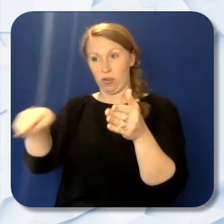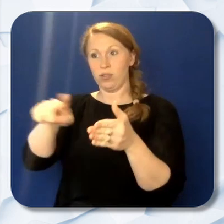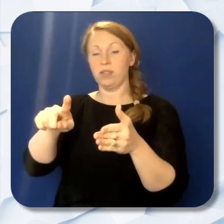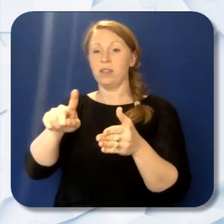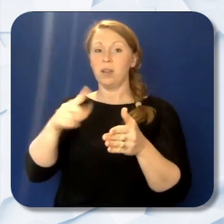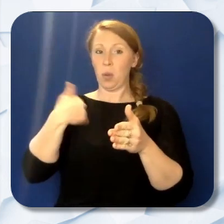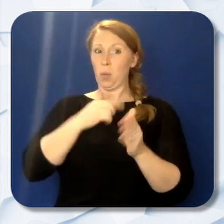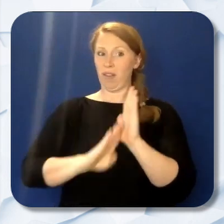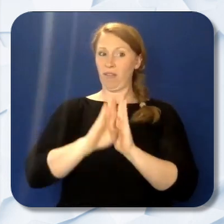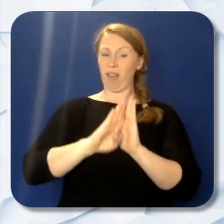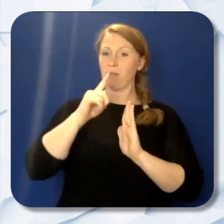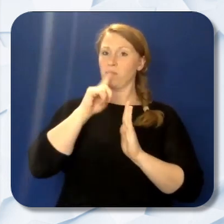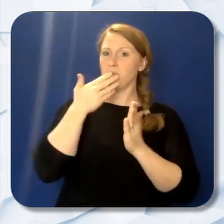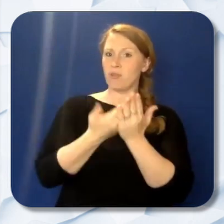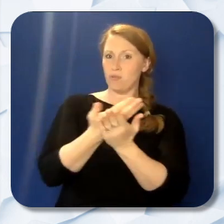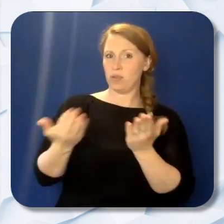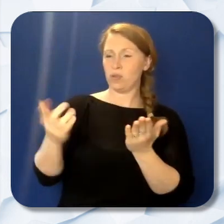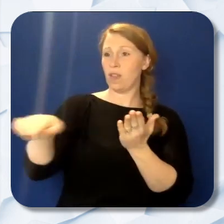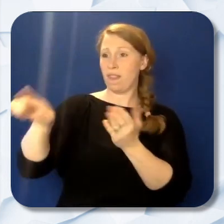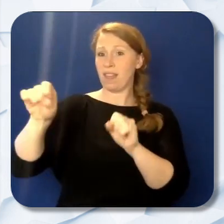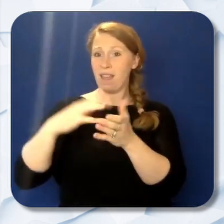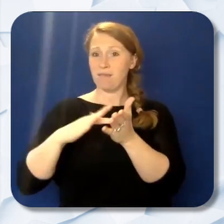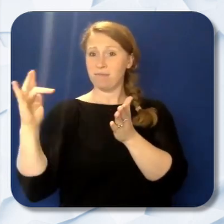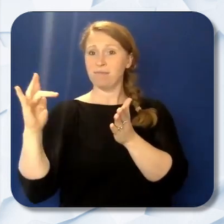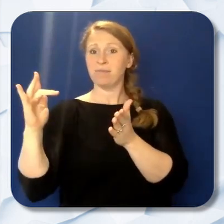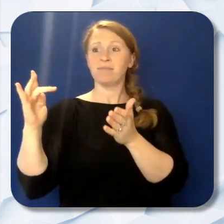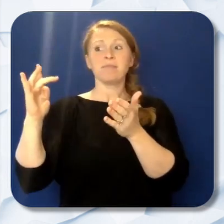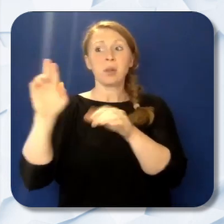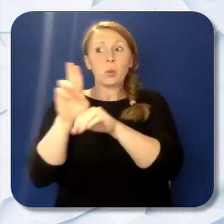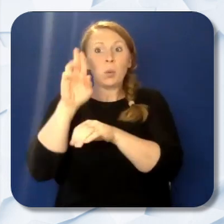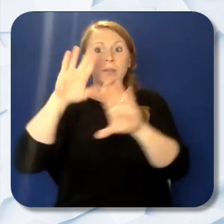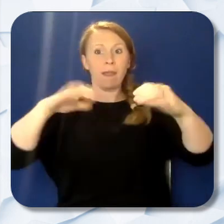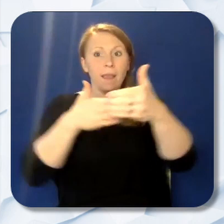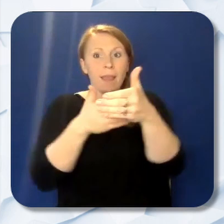that educators could take and implement in the classroom or in in the school community for